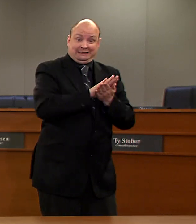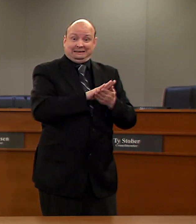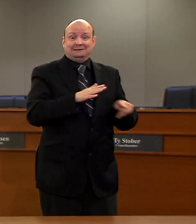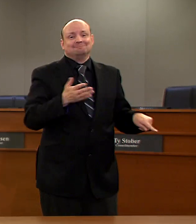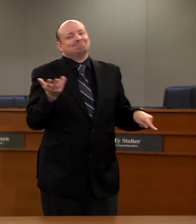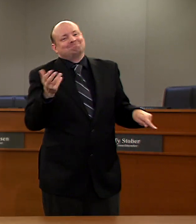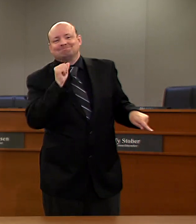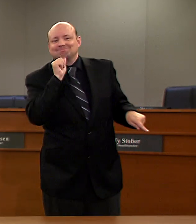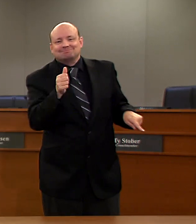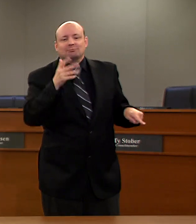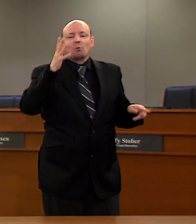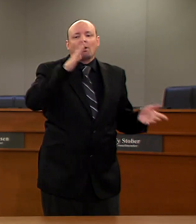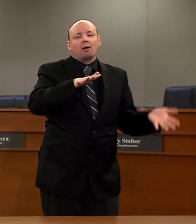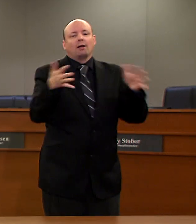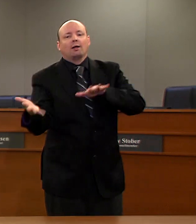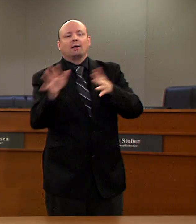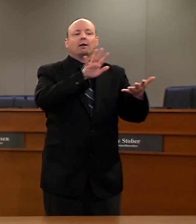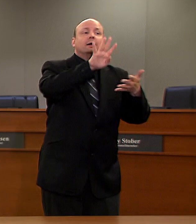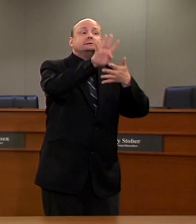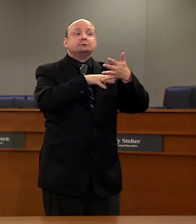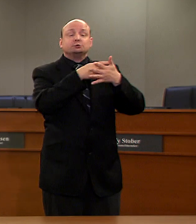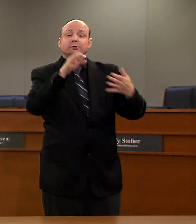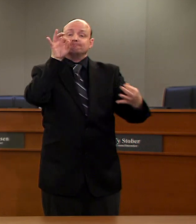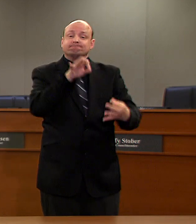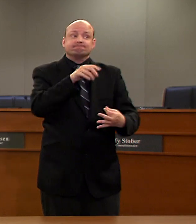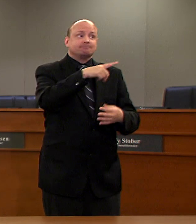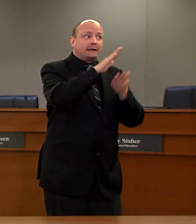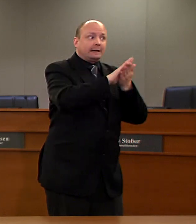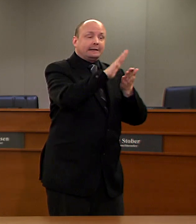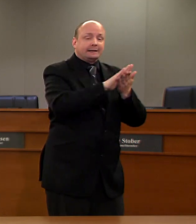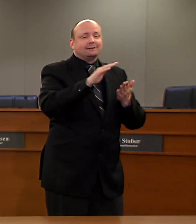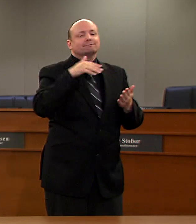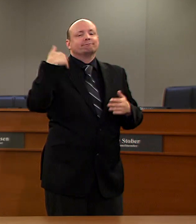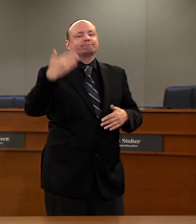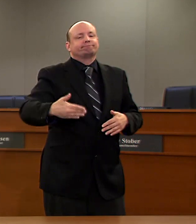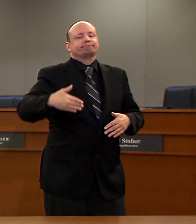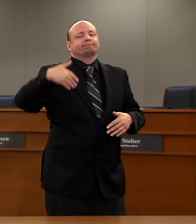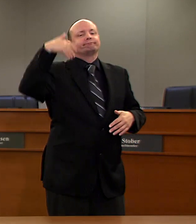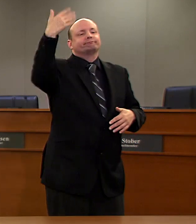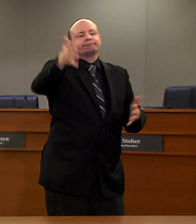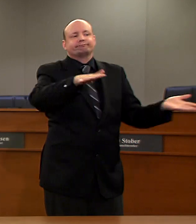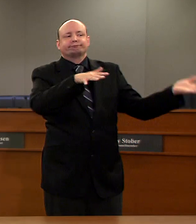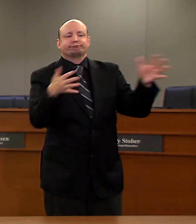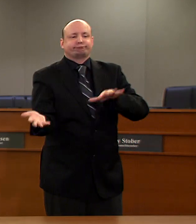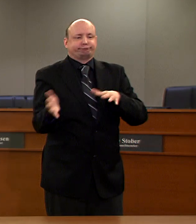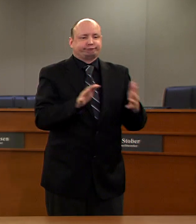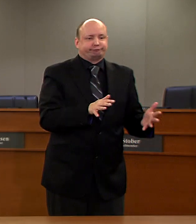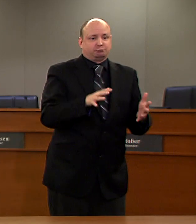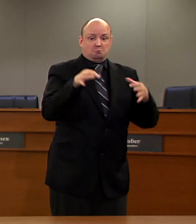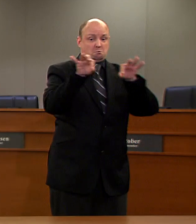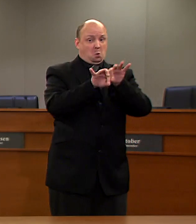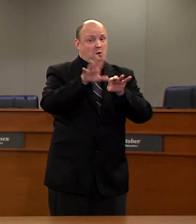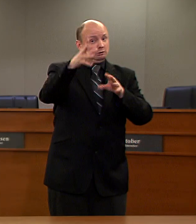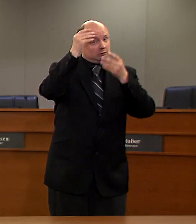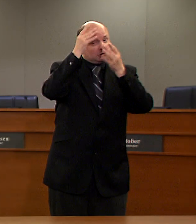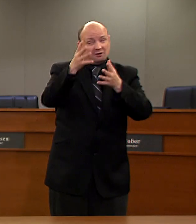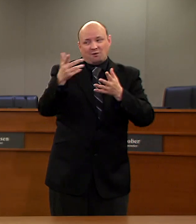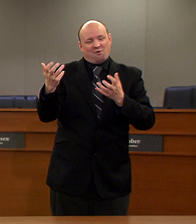practice that social distancing to continue to stop the community spread of COVID-19.